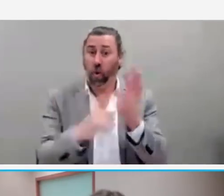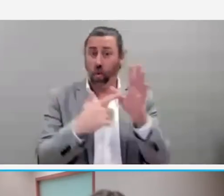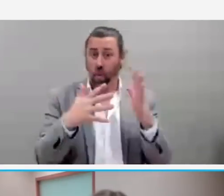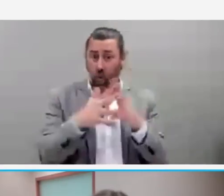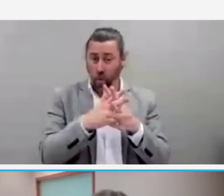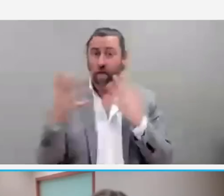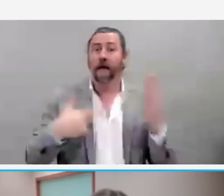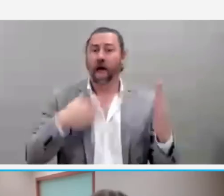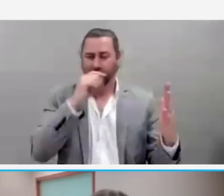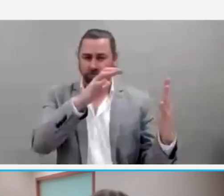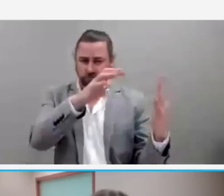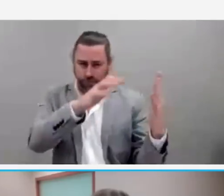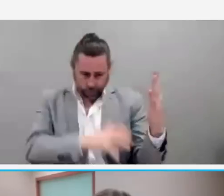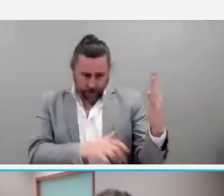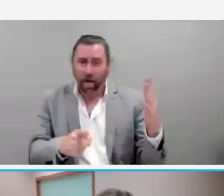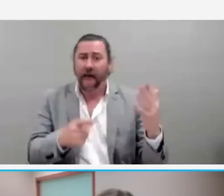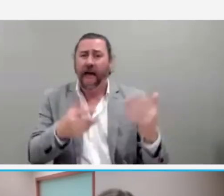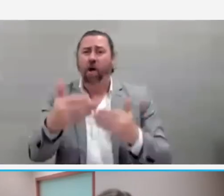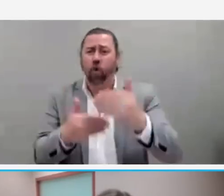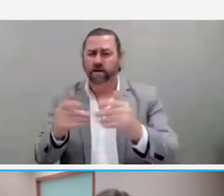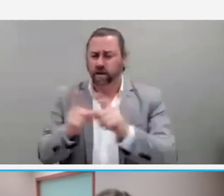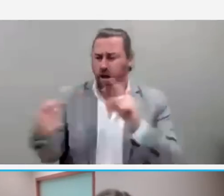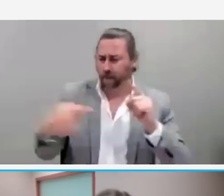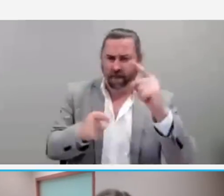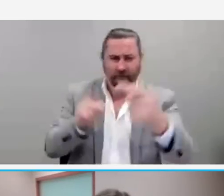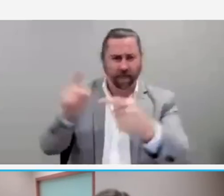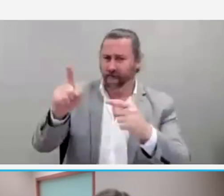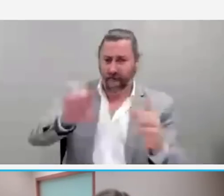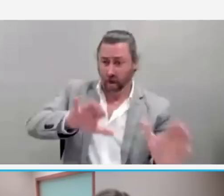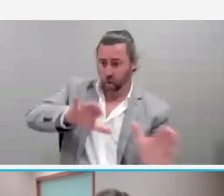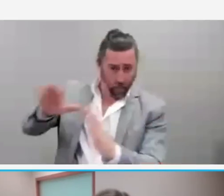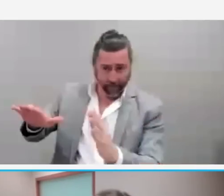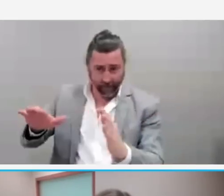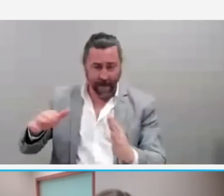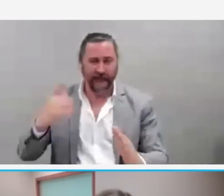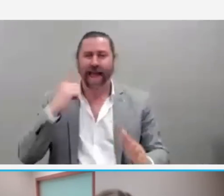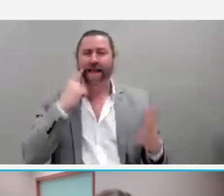streamline some of those cross-system issues which have arisen so that we can bring together one aged